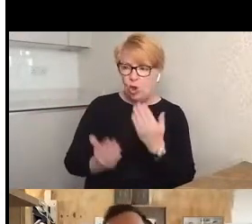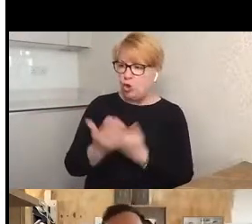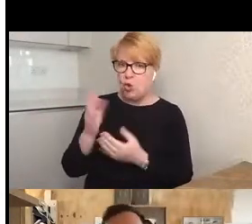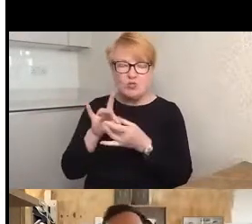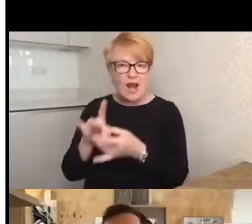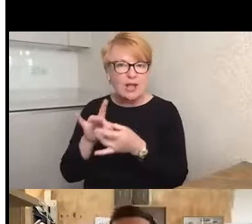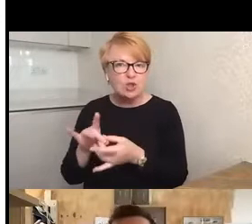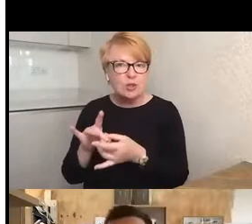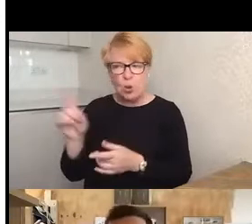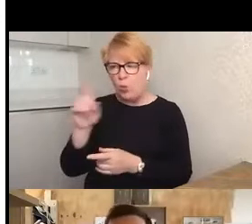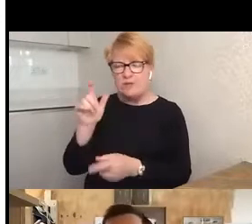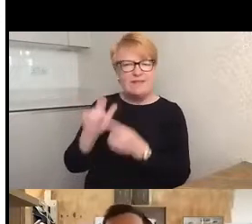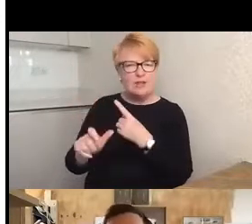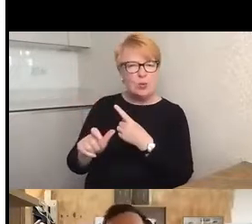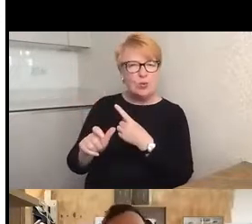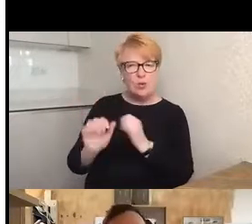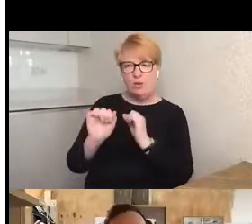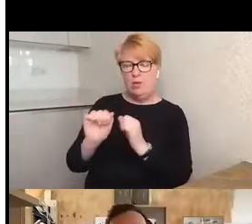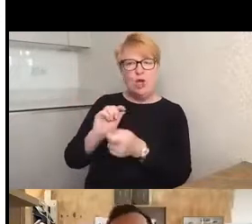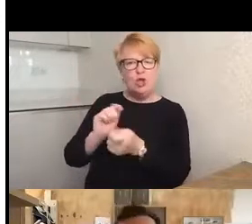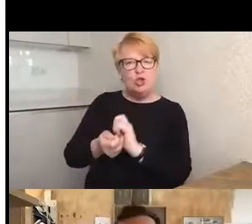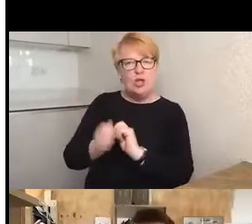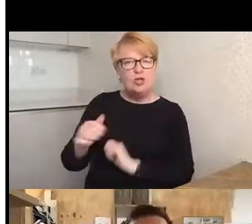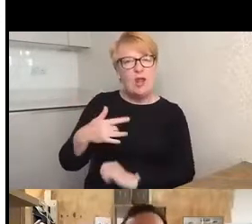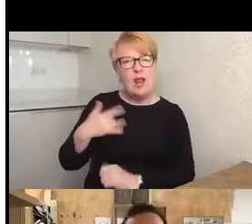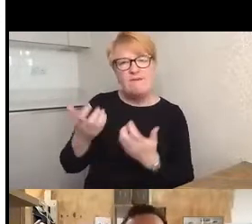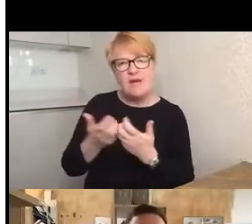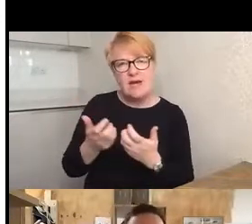You know, how did this change their life? And this is a temporary space that Maria